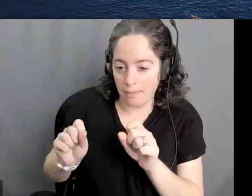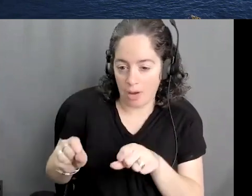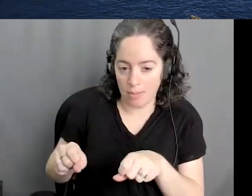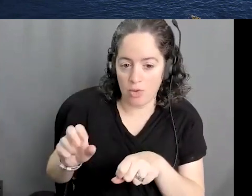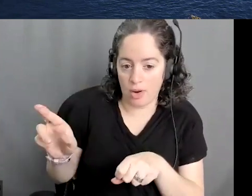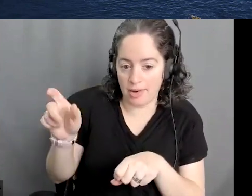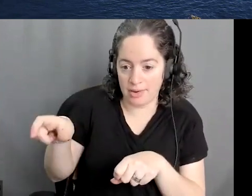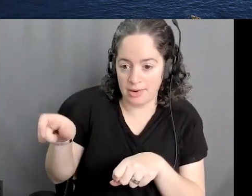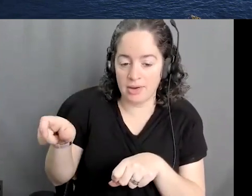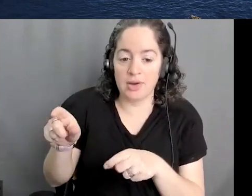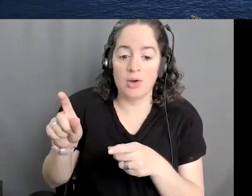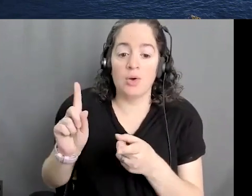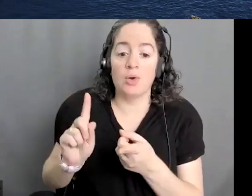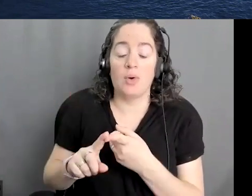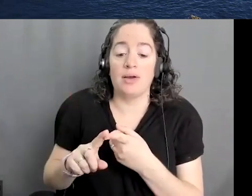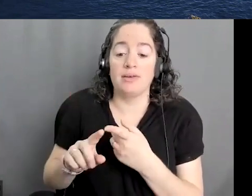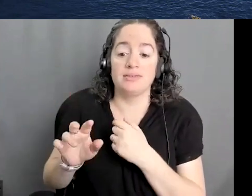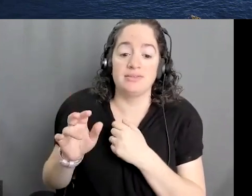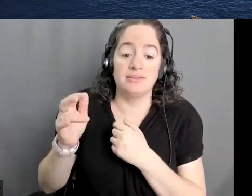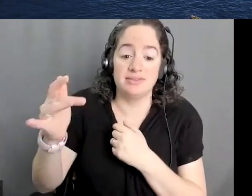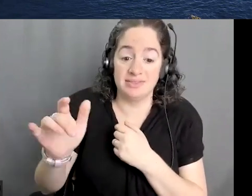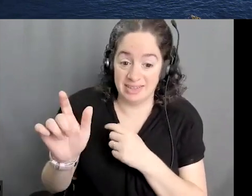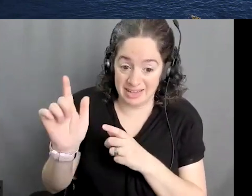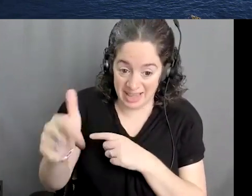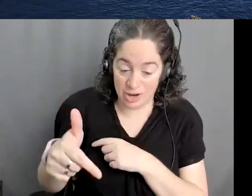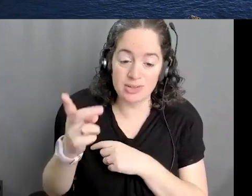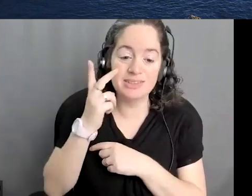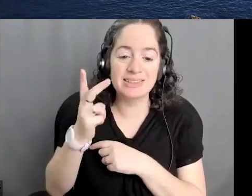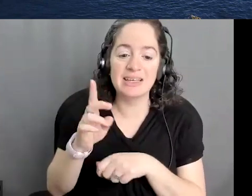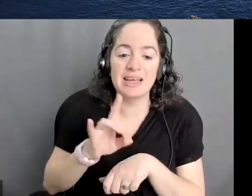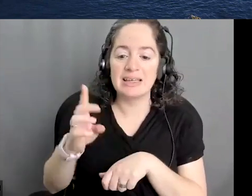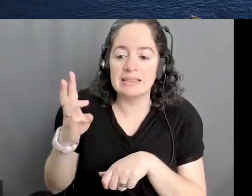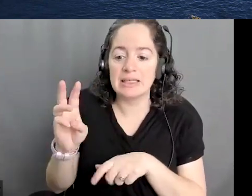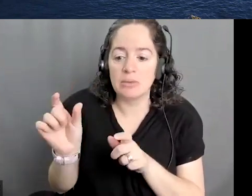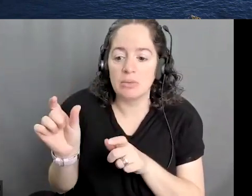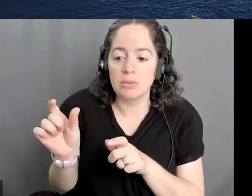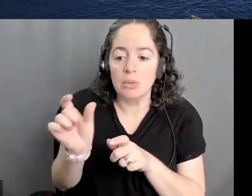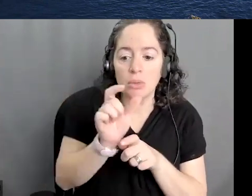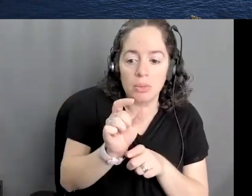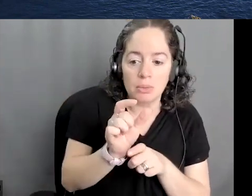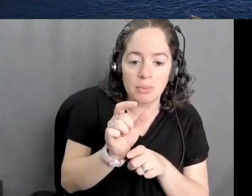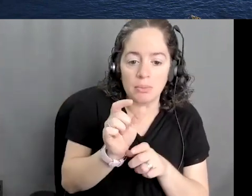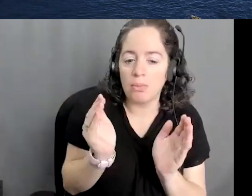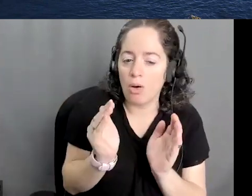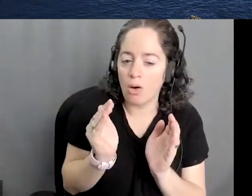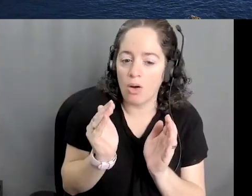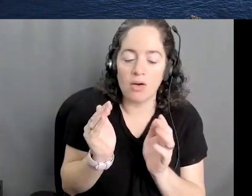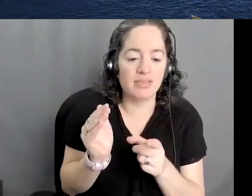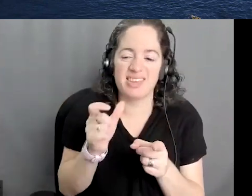When I click the later button, notice 8:16 just moved over here. It didn't disappear off the screen because then the user wouldn't know